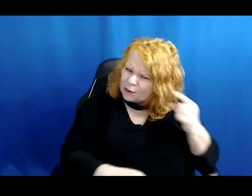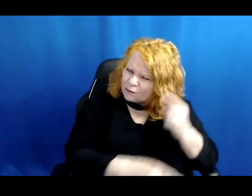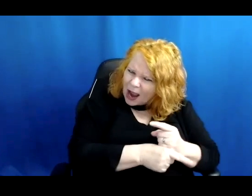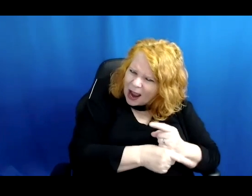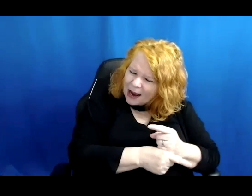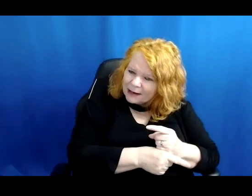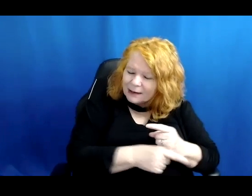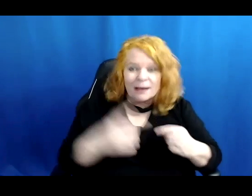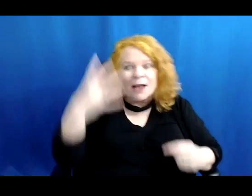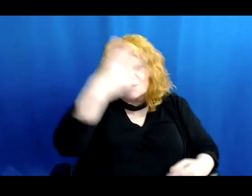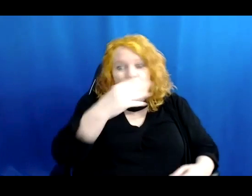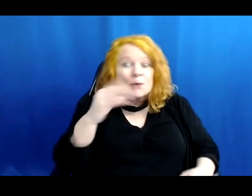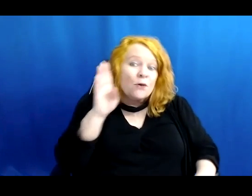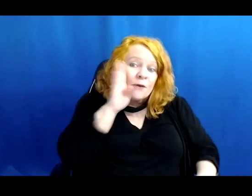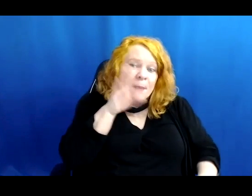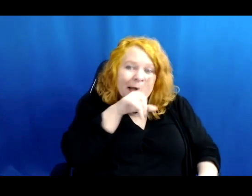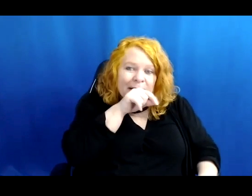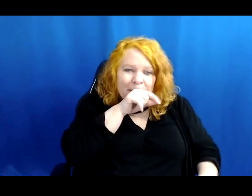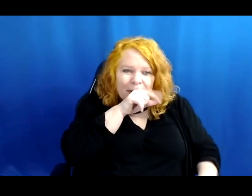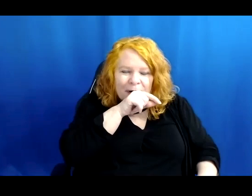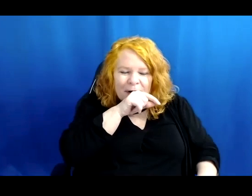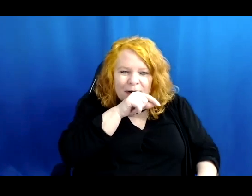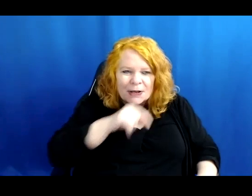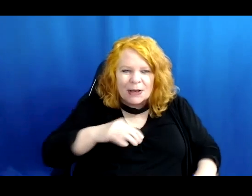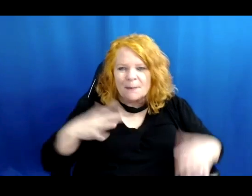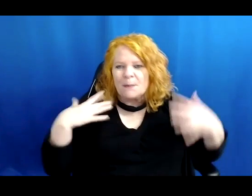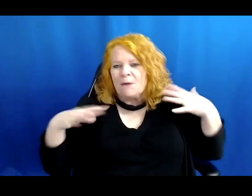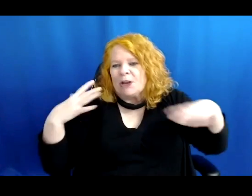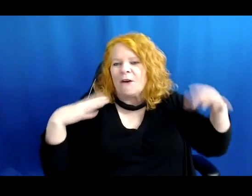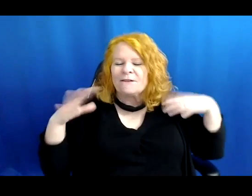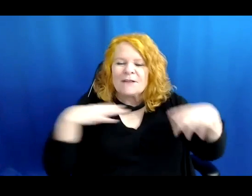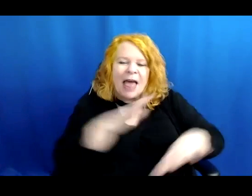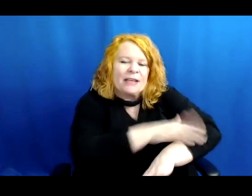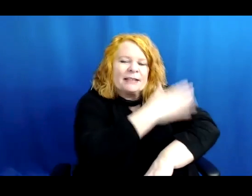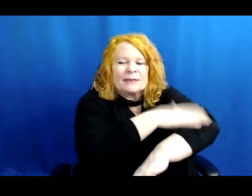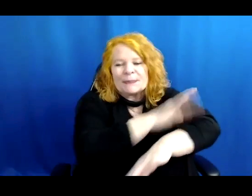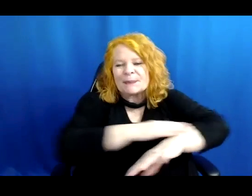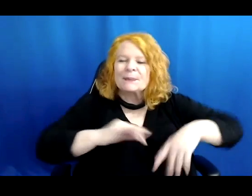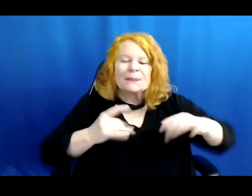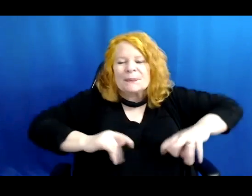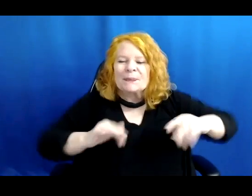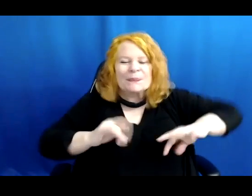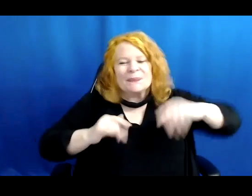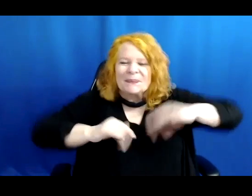Betty Bird ruffling her feathers. Oh let me just see! Ruffle Ruffle Ruffle her feathers!